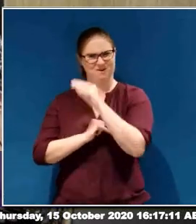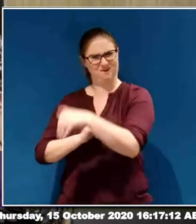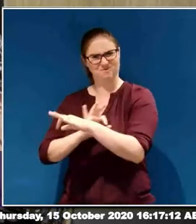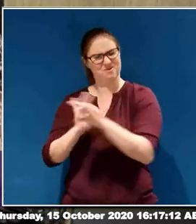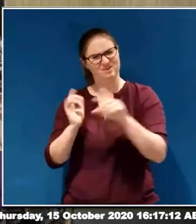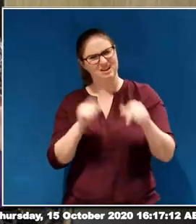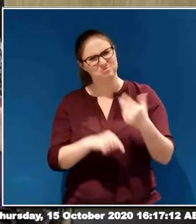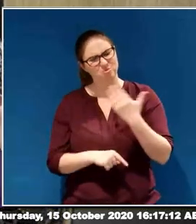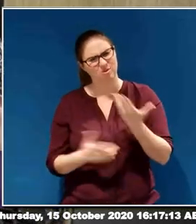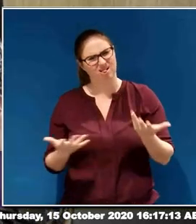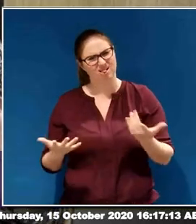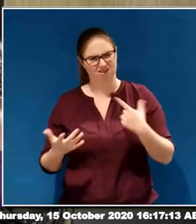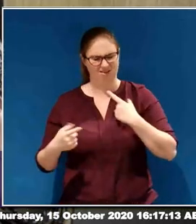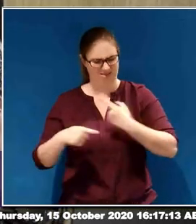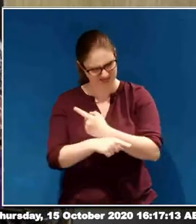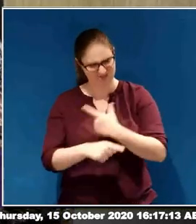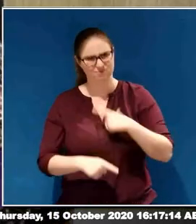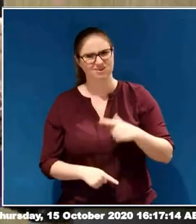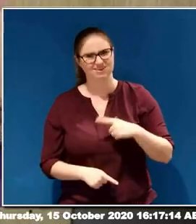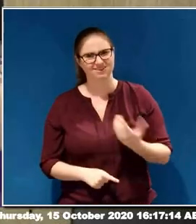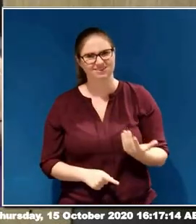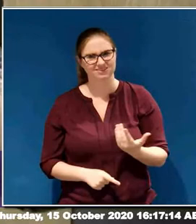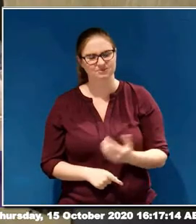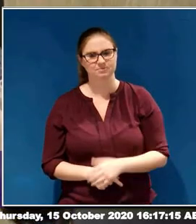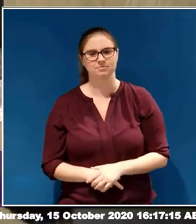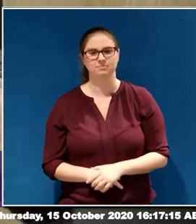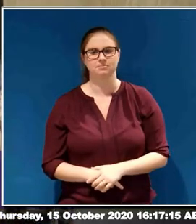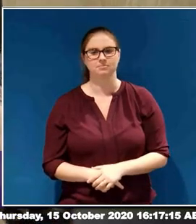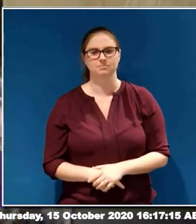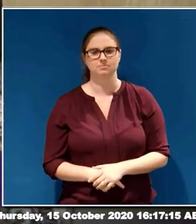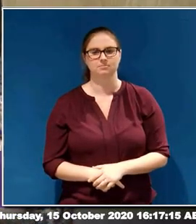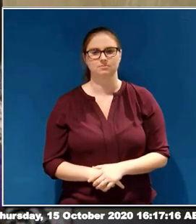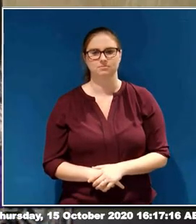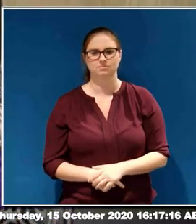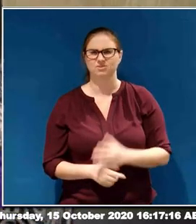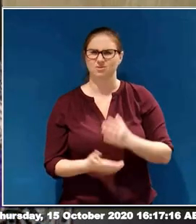practices that are pretty rife that completely contradict those goals?